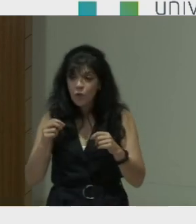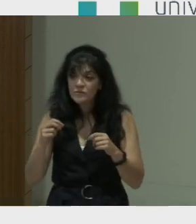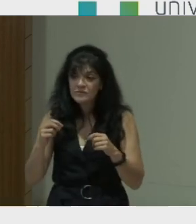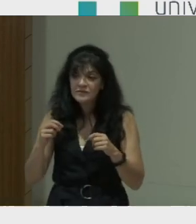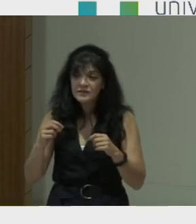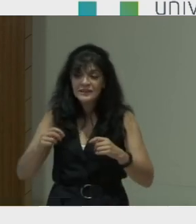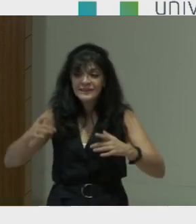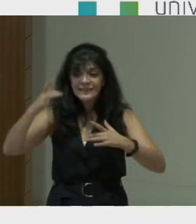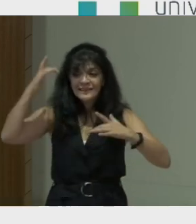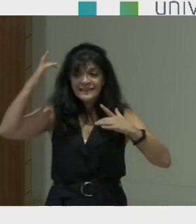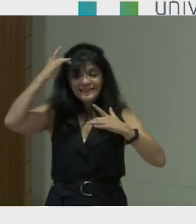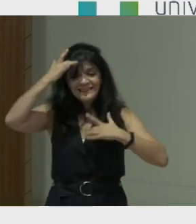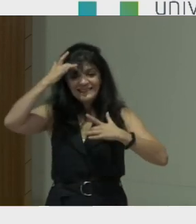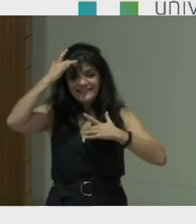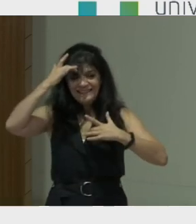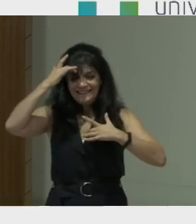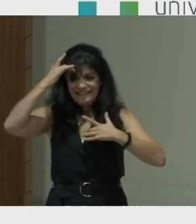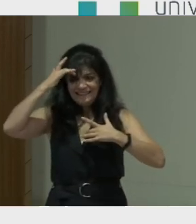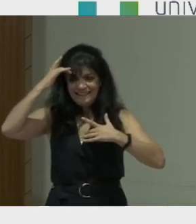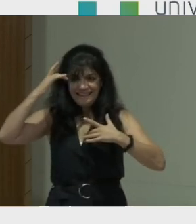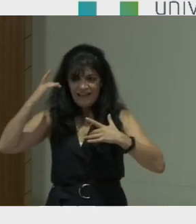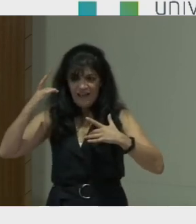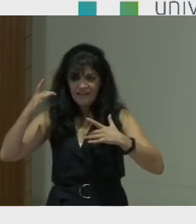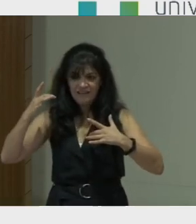But there are other diseases who have high impact.